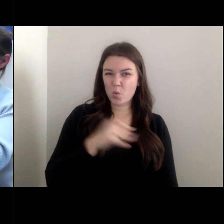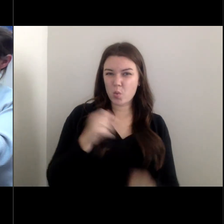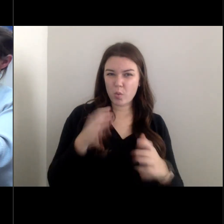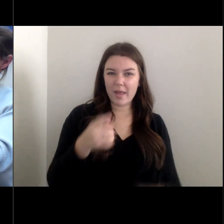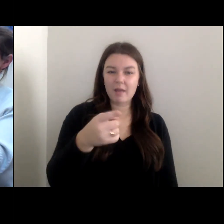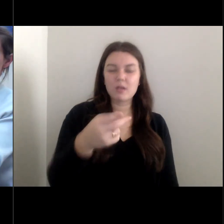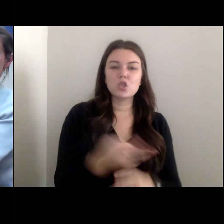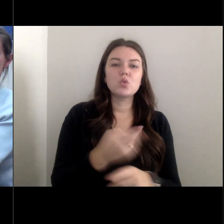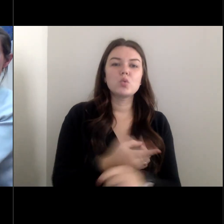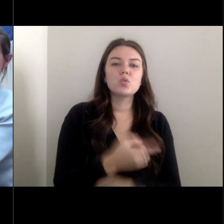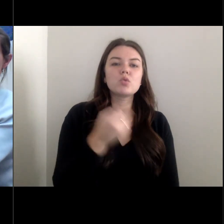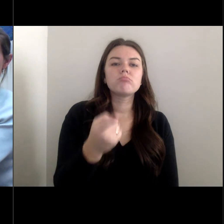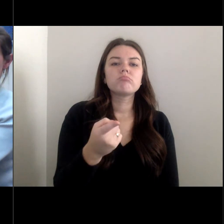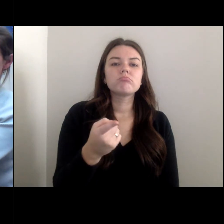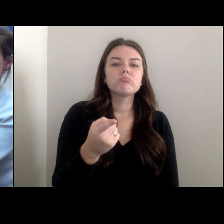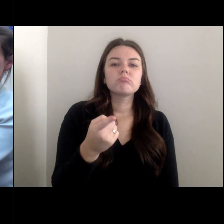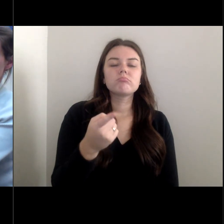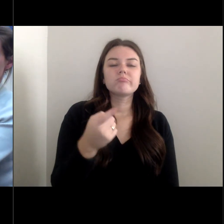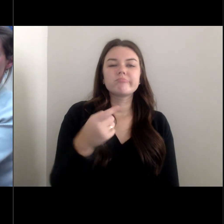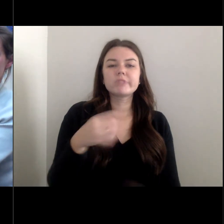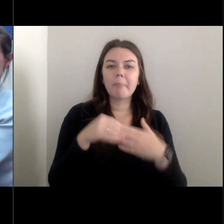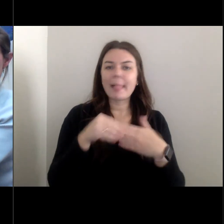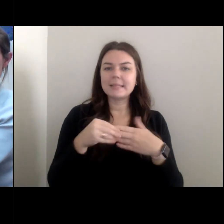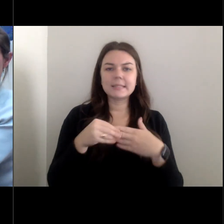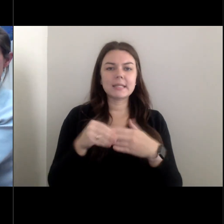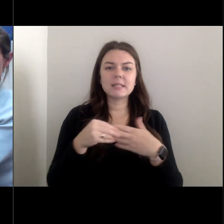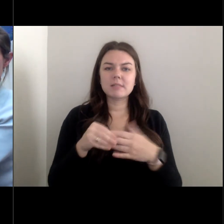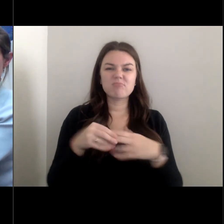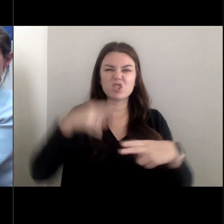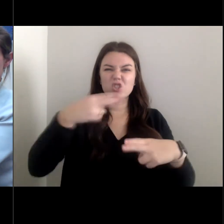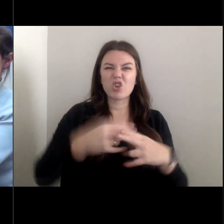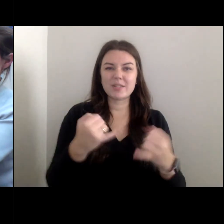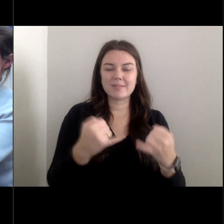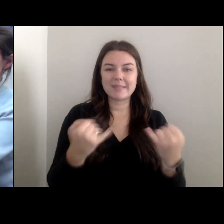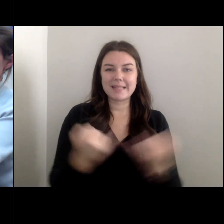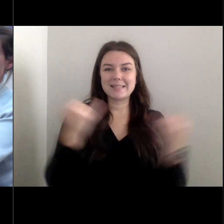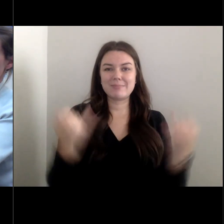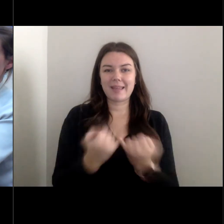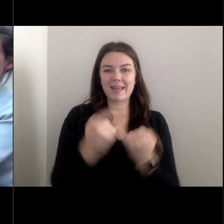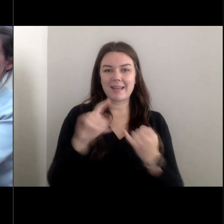it's just these pieces of plastic basically. It's called a spaghetti tag, it's kind of like spaghetti.